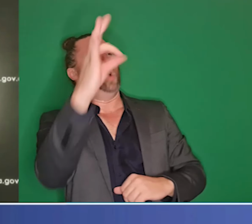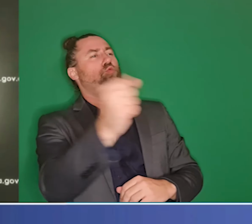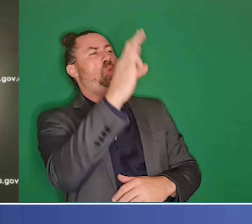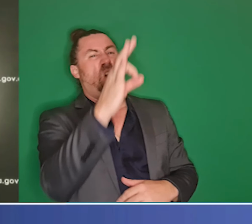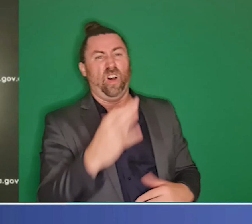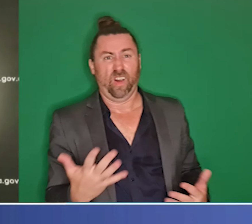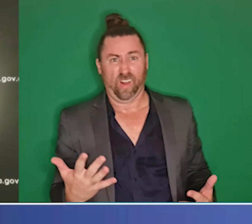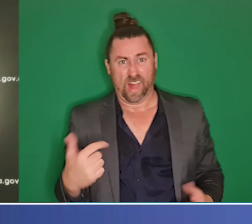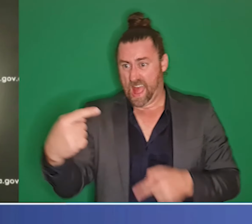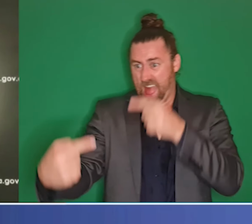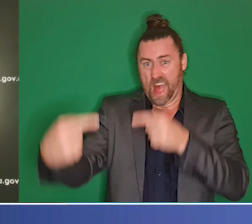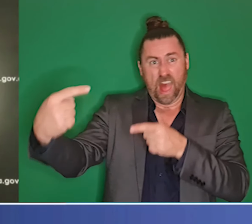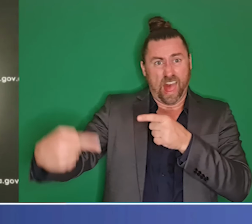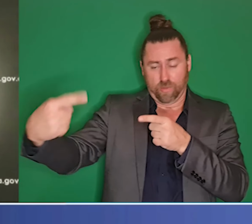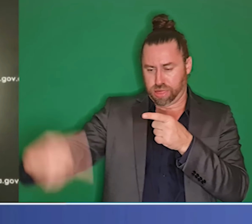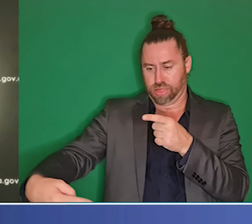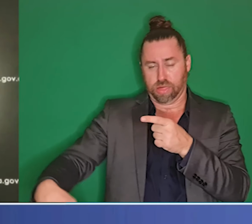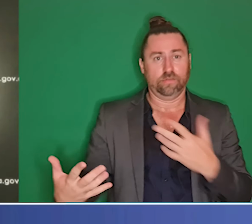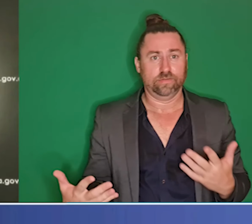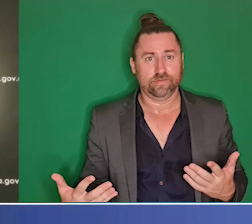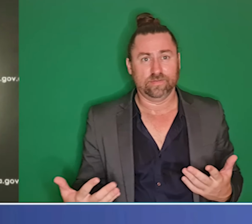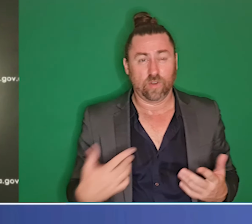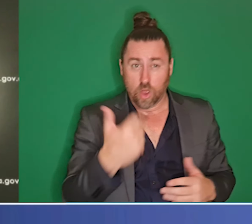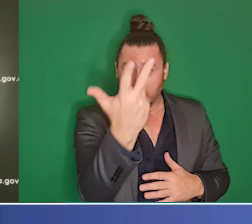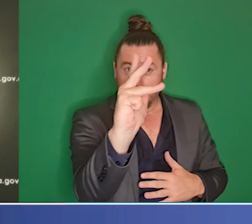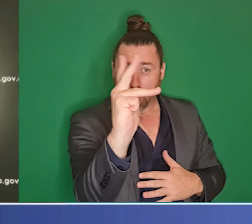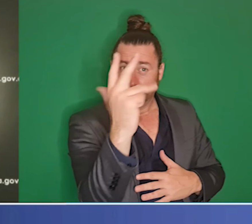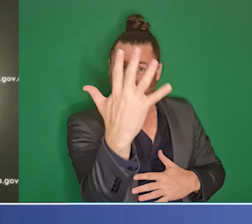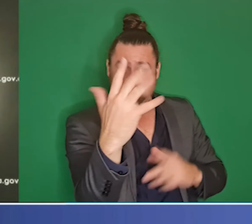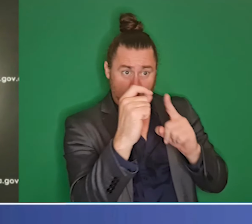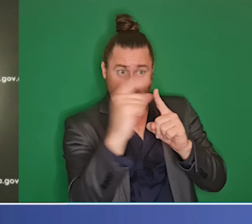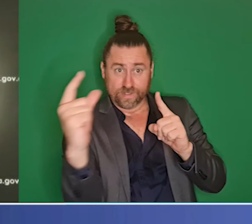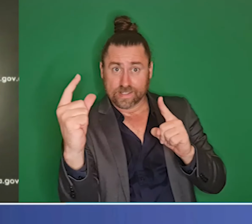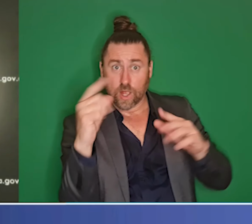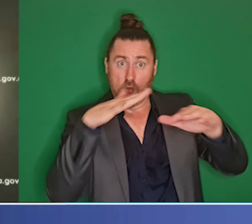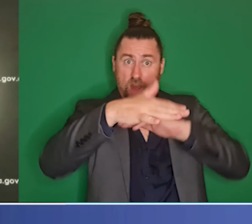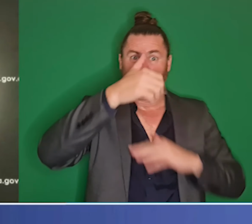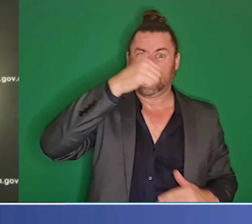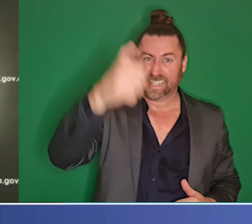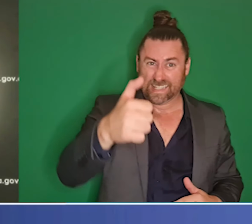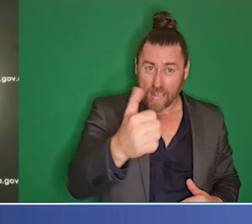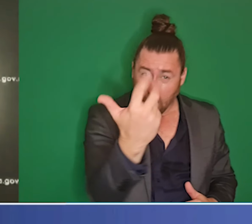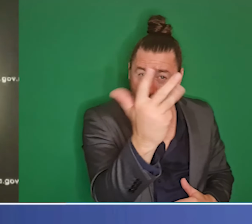We are at a 95% national, 16+ vaccination rate.